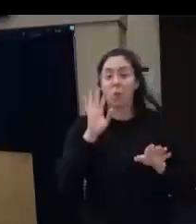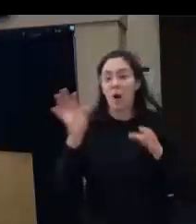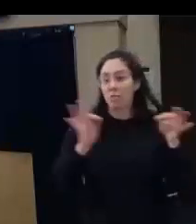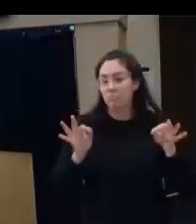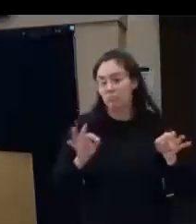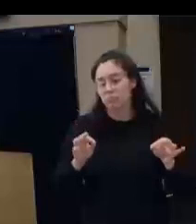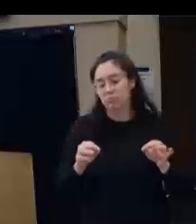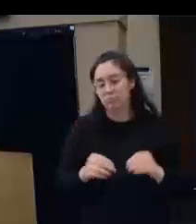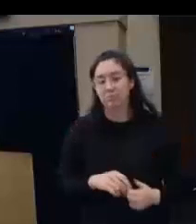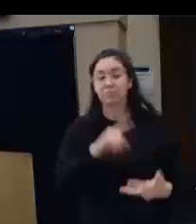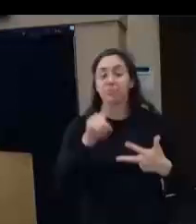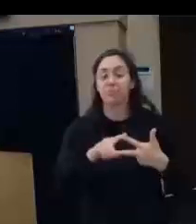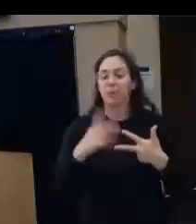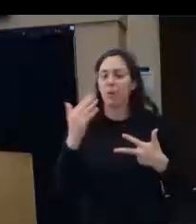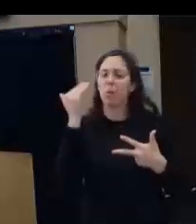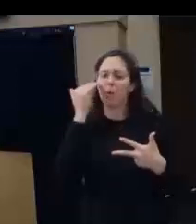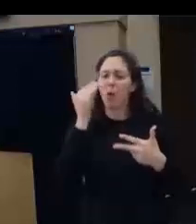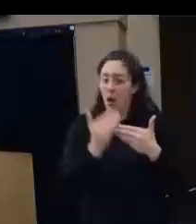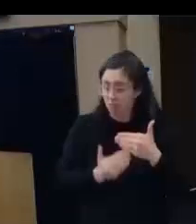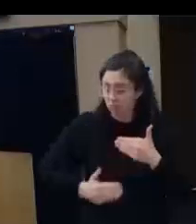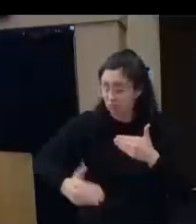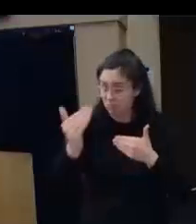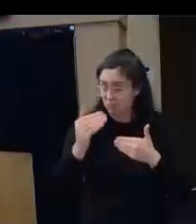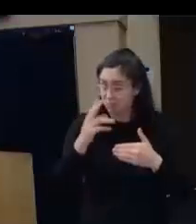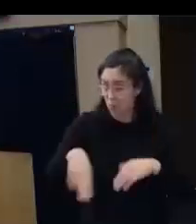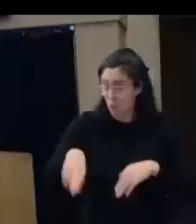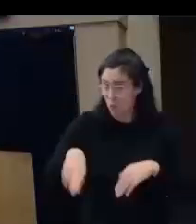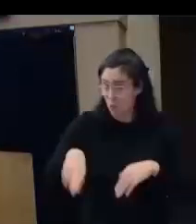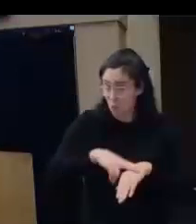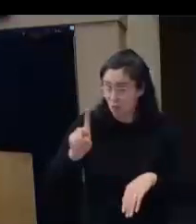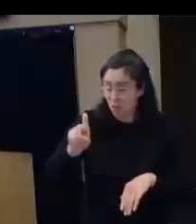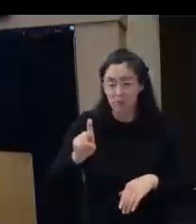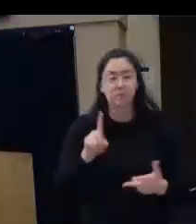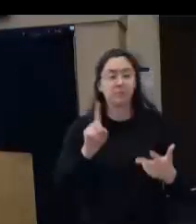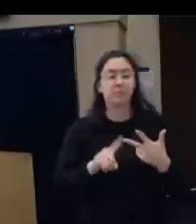as that they want to know how long do they have to be normal and this health uncertainty can make